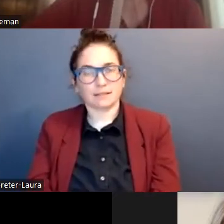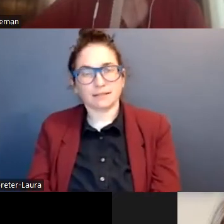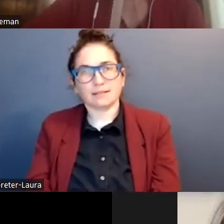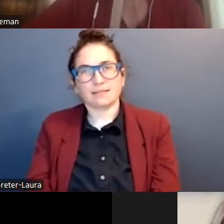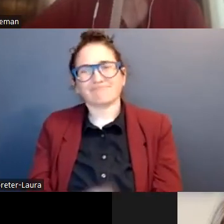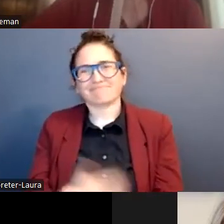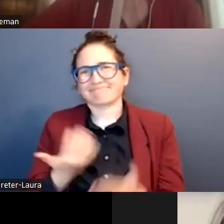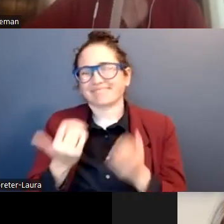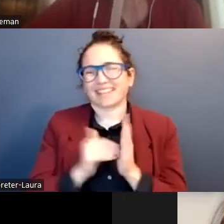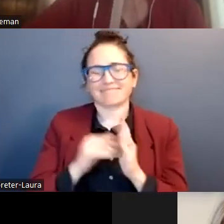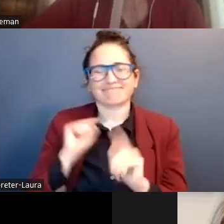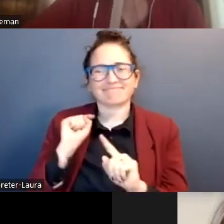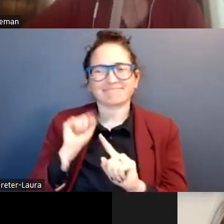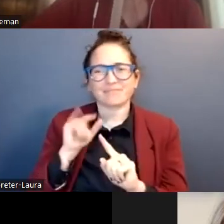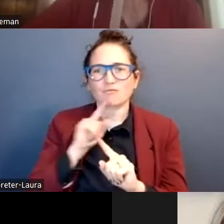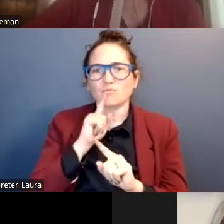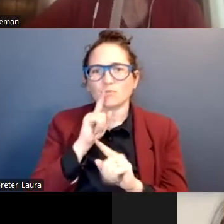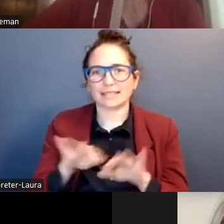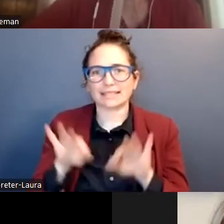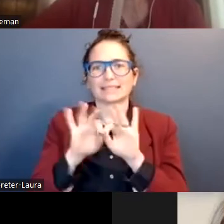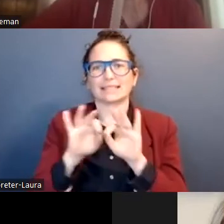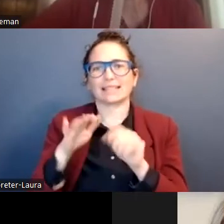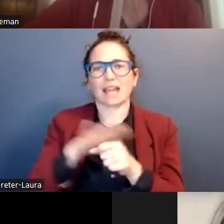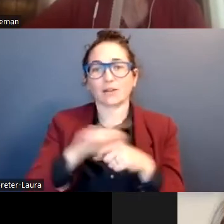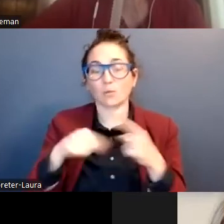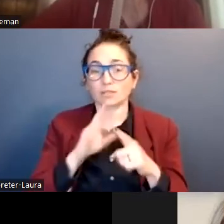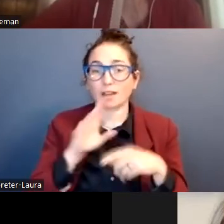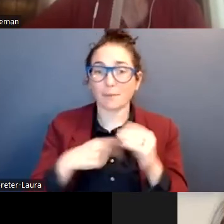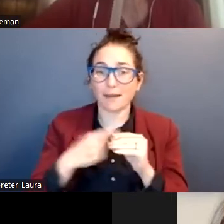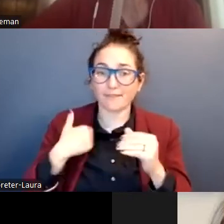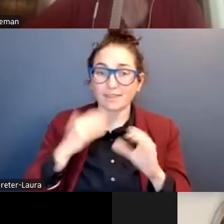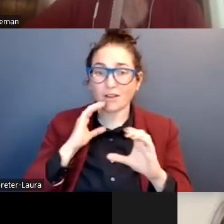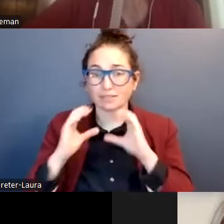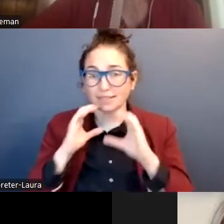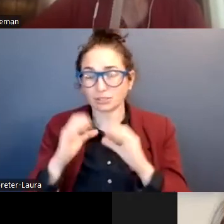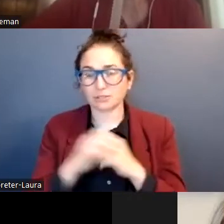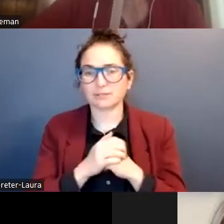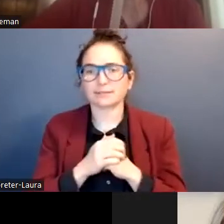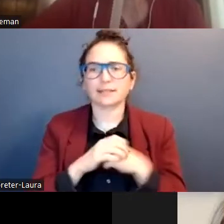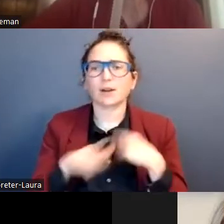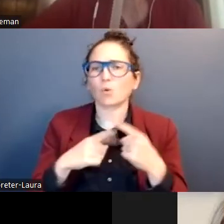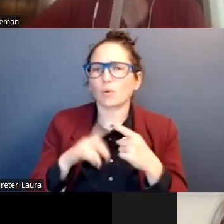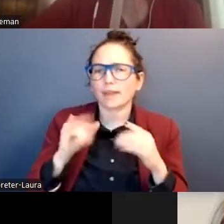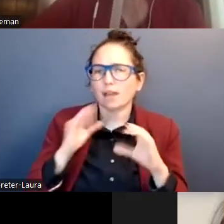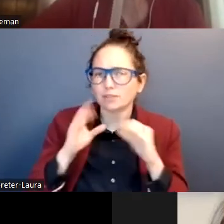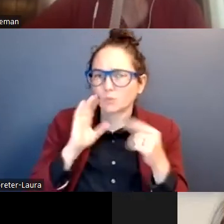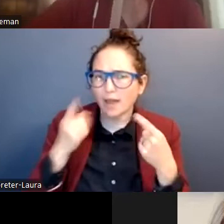this is a key area, we're talking about having these conversations. So when would the conversation happened? How would